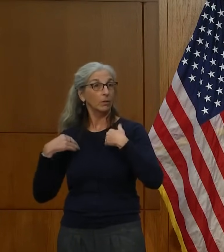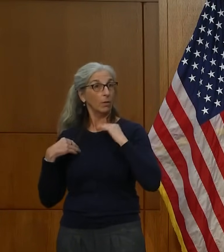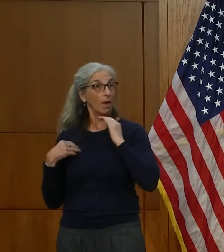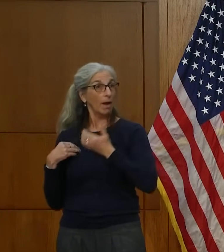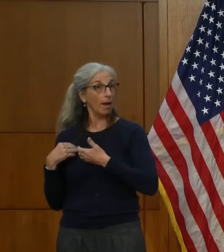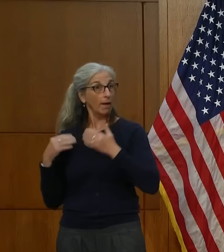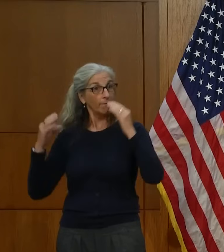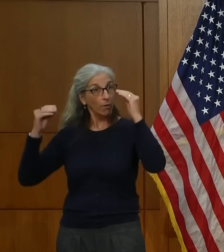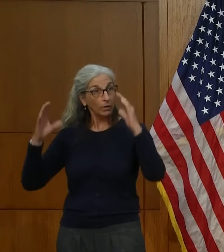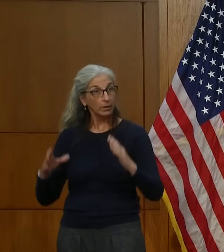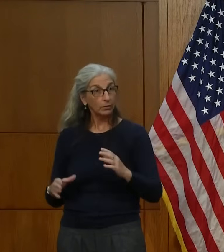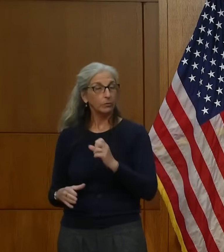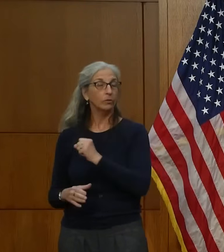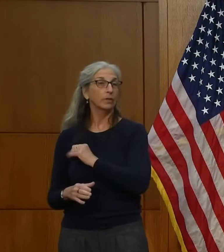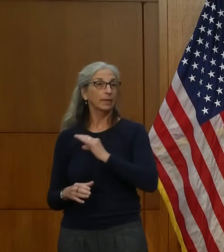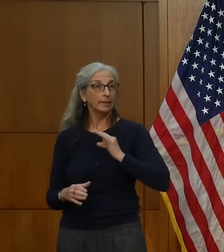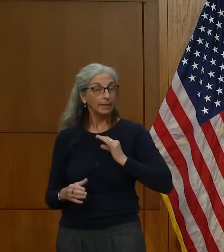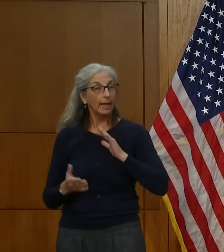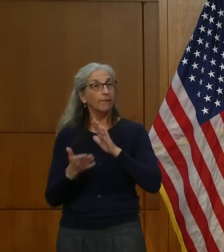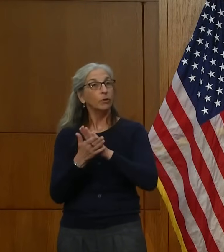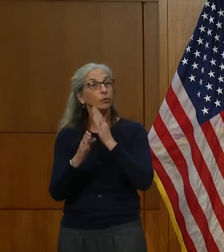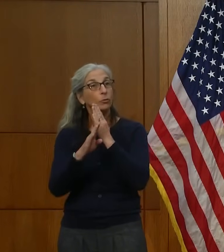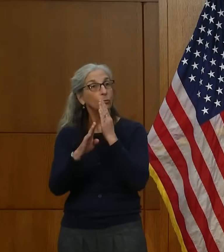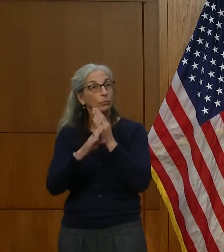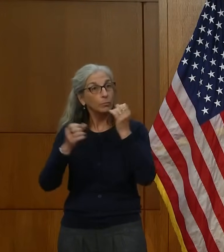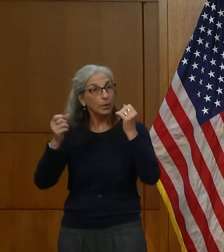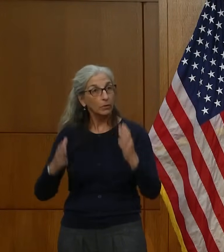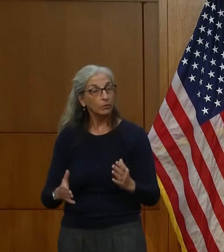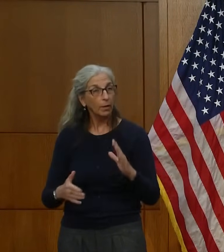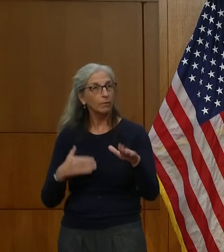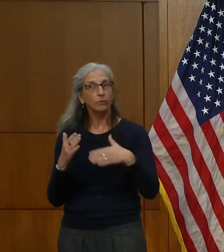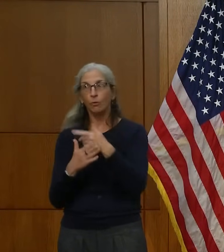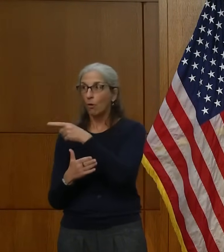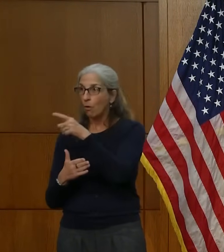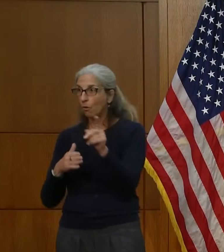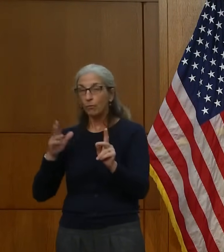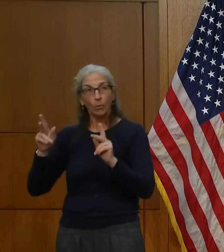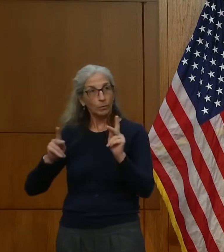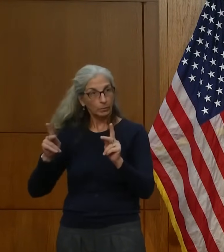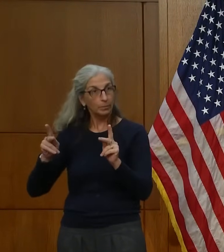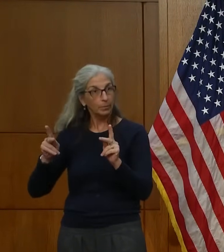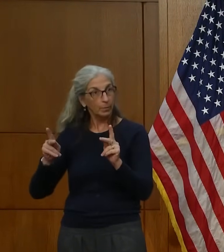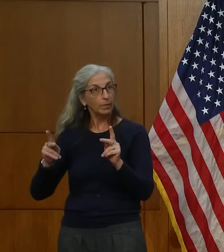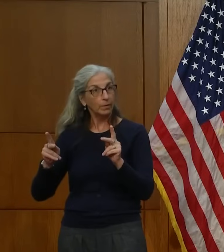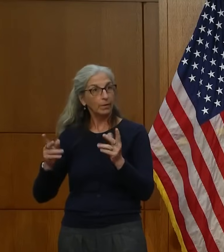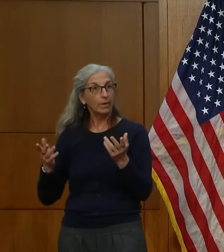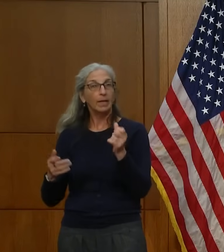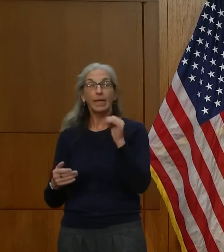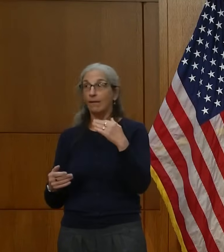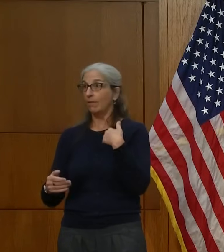A SOON AS WE CAN AND. AND SO TO